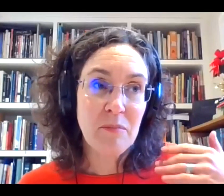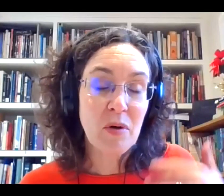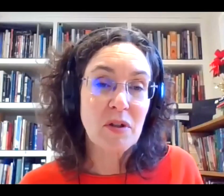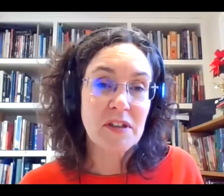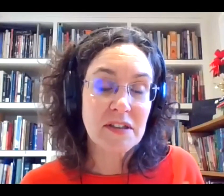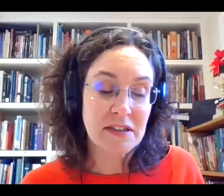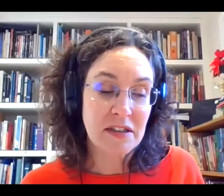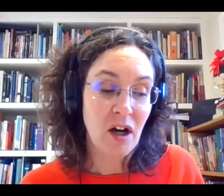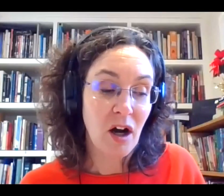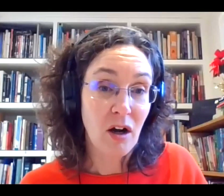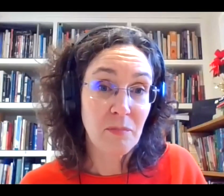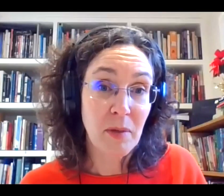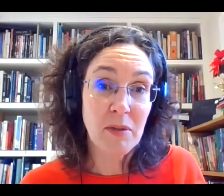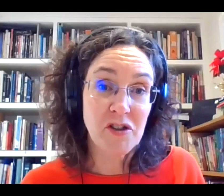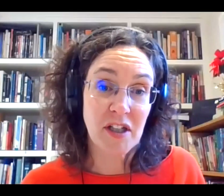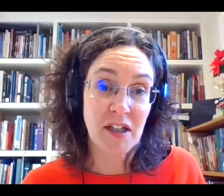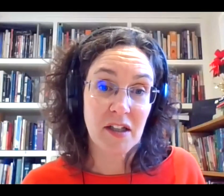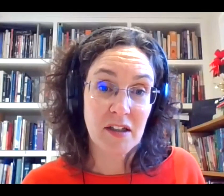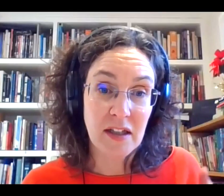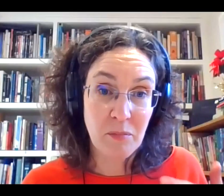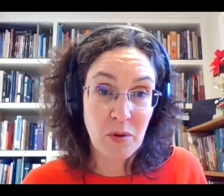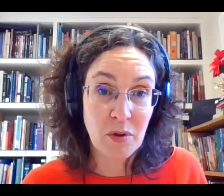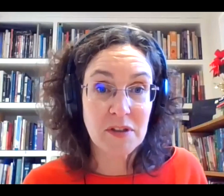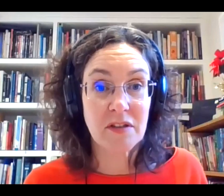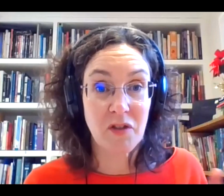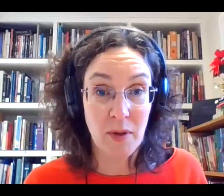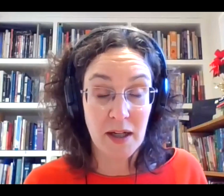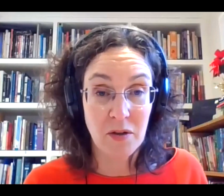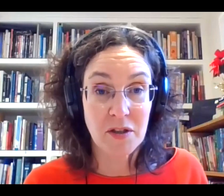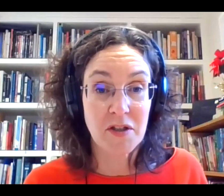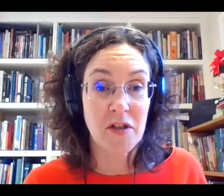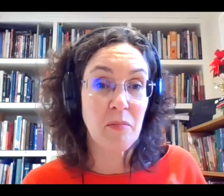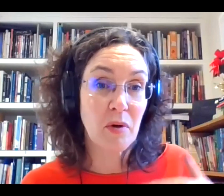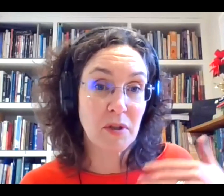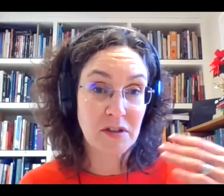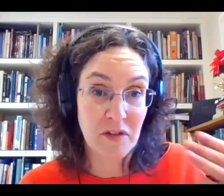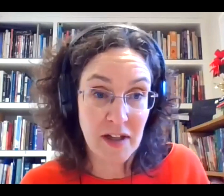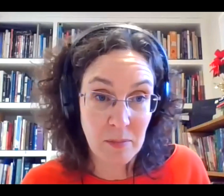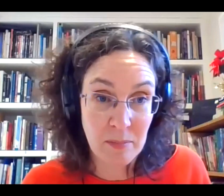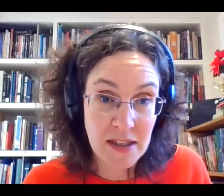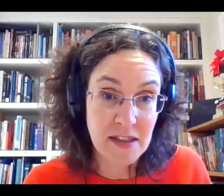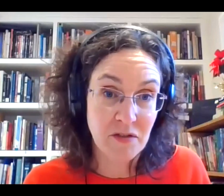is the importance of publishing, the importance of the records, the importance of availability